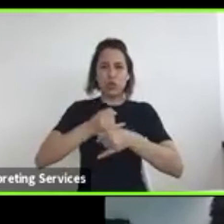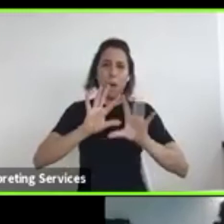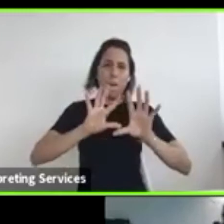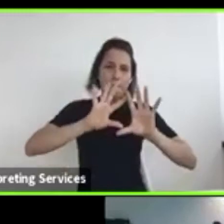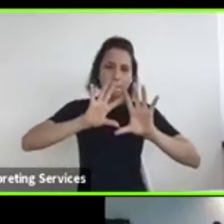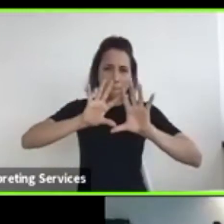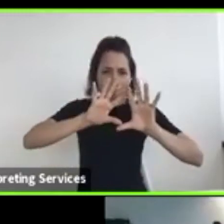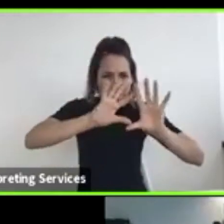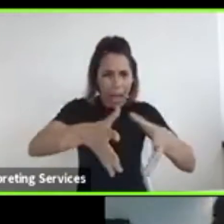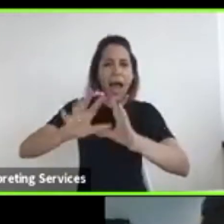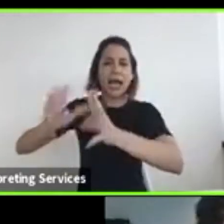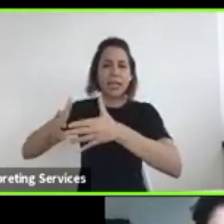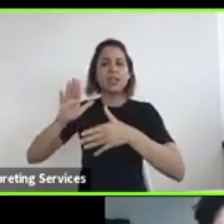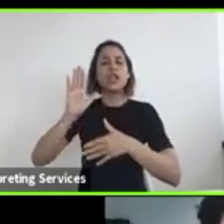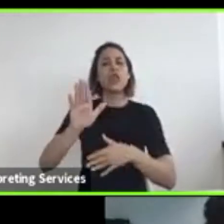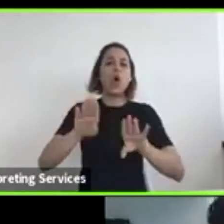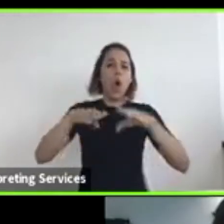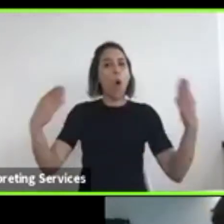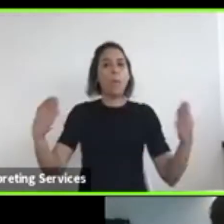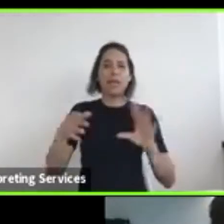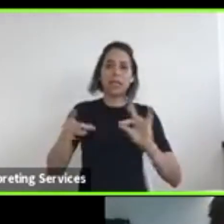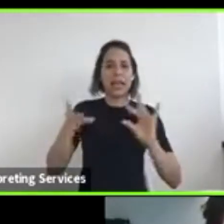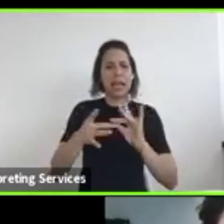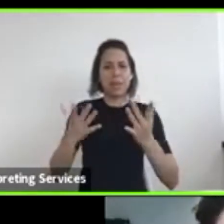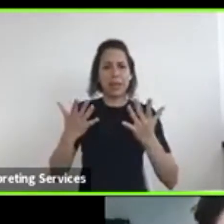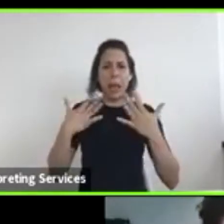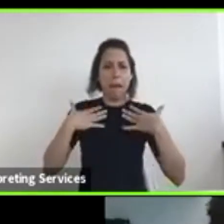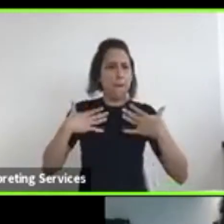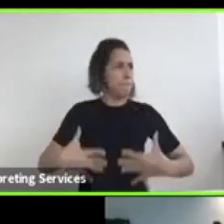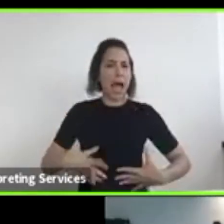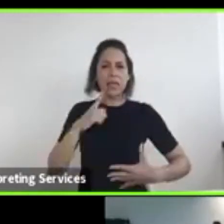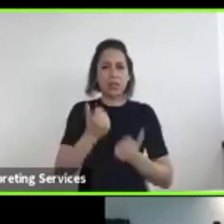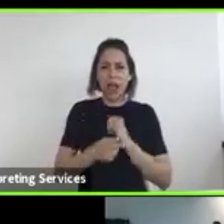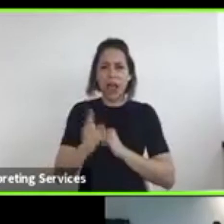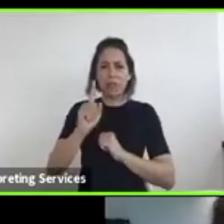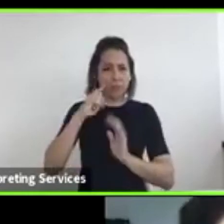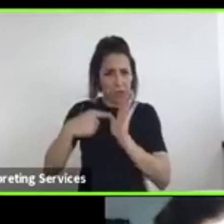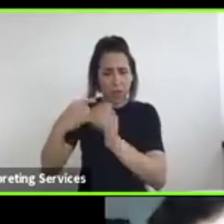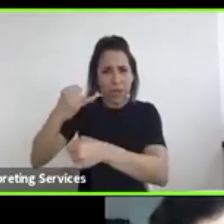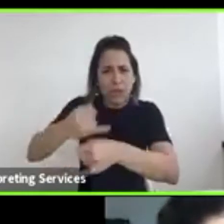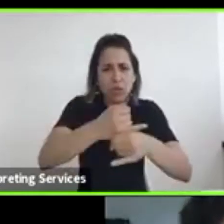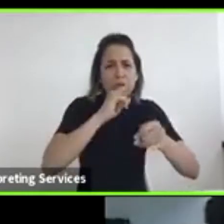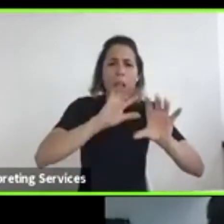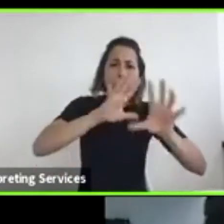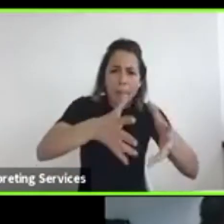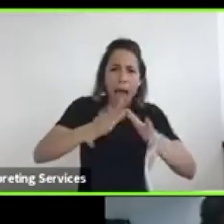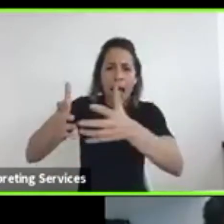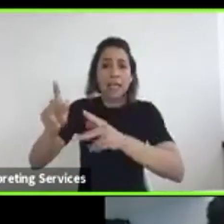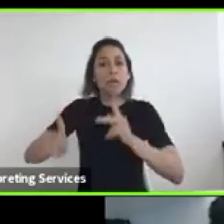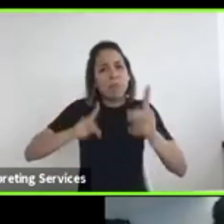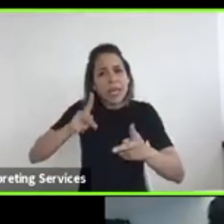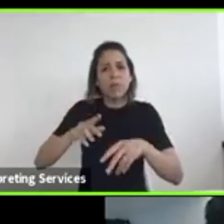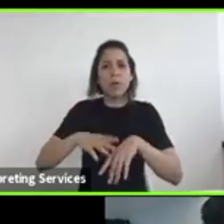ABOUT BODIES ARE EVERYWHERE, INSTITUTIONS ARE BODIES, OF PEOPLE, OF IDEAS, OF INFRASTRUCTURE